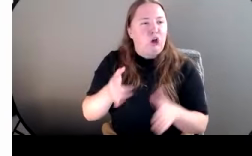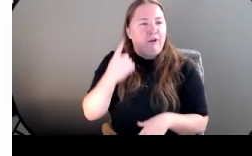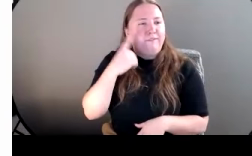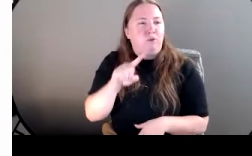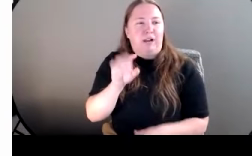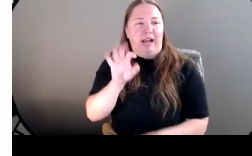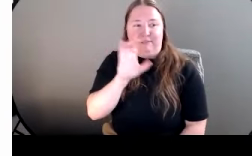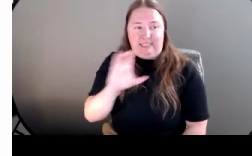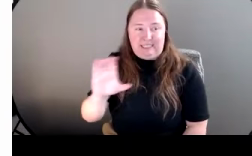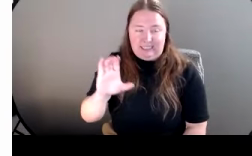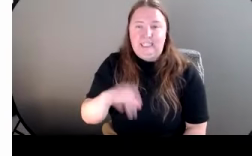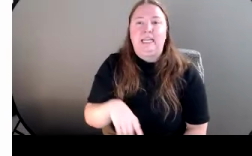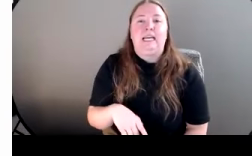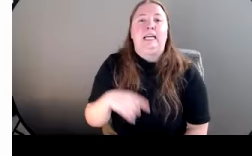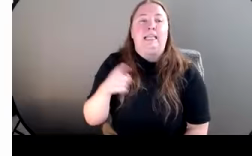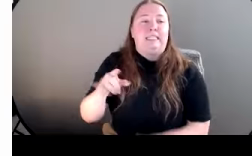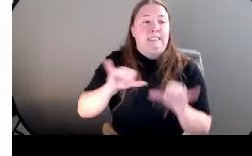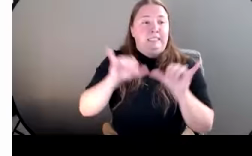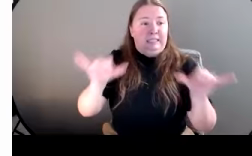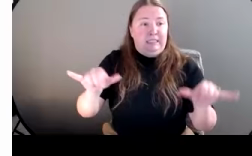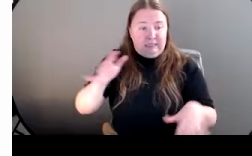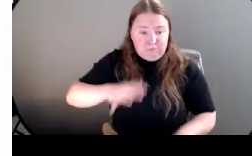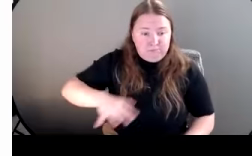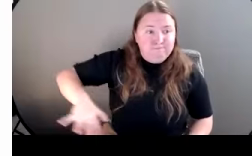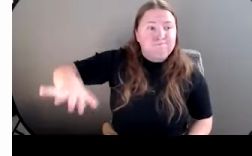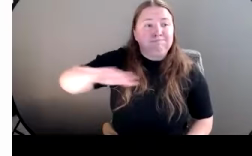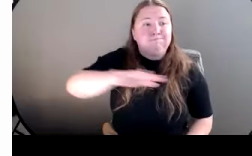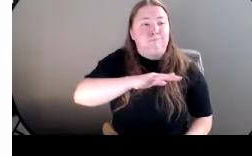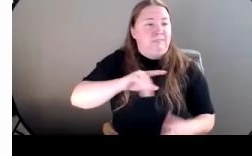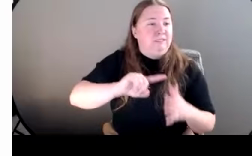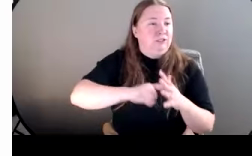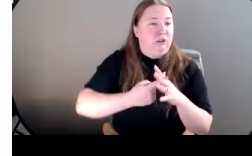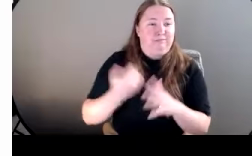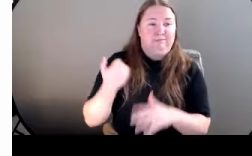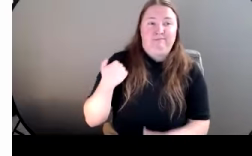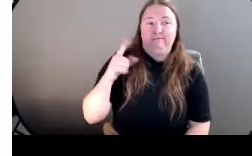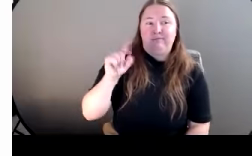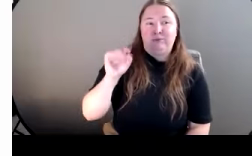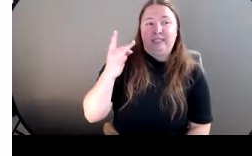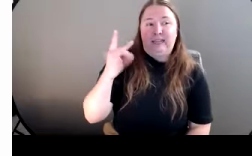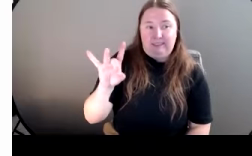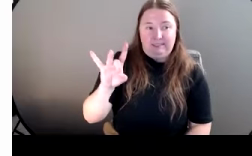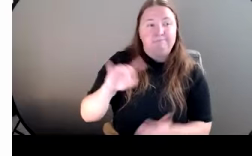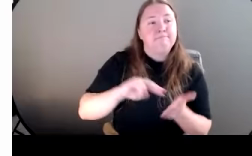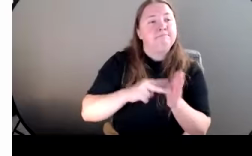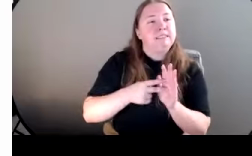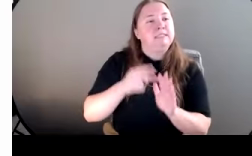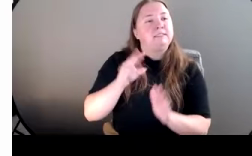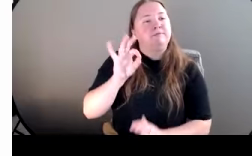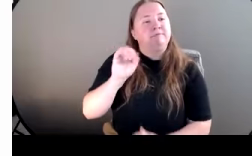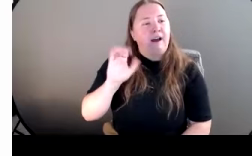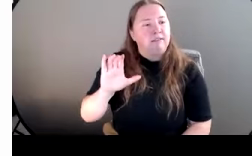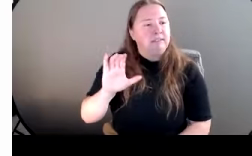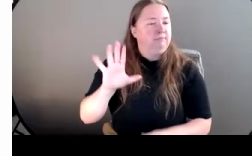And this is a system wide initiative that began in 2018. It offers faculty in our system, professional development,